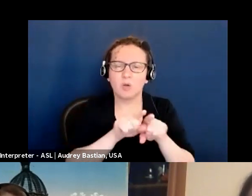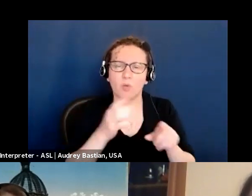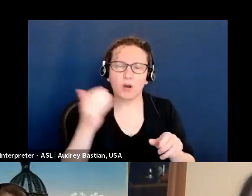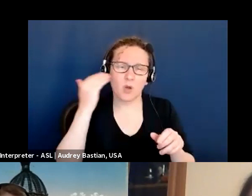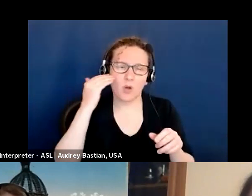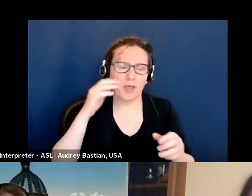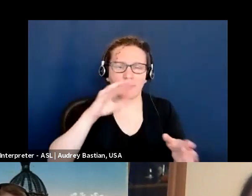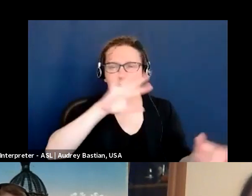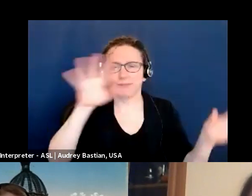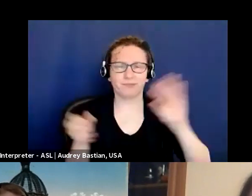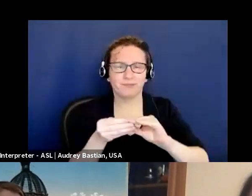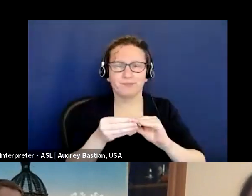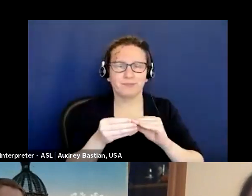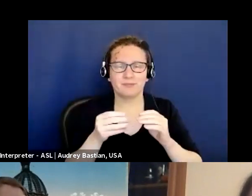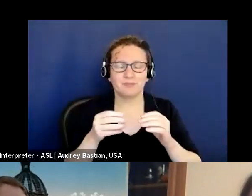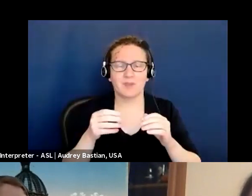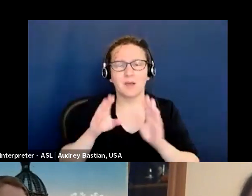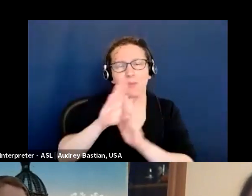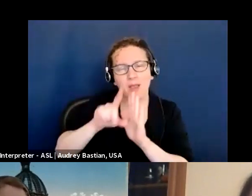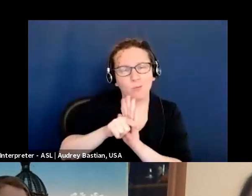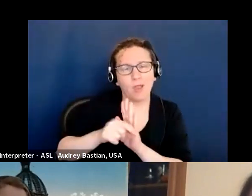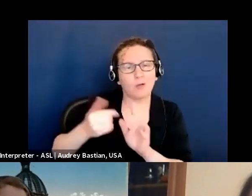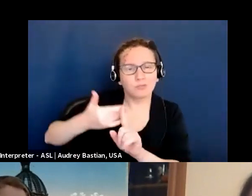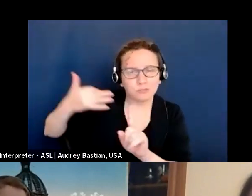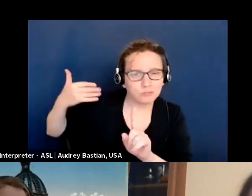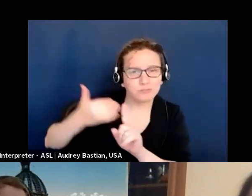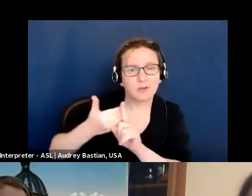you know, all your background experiences and having a disability gives you a unique